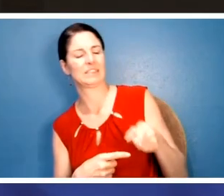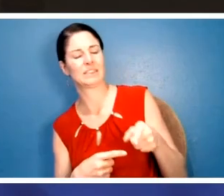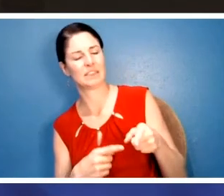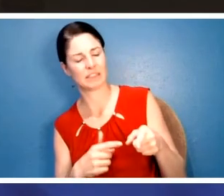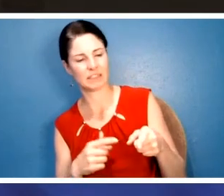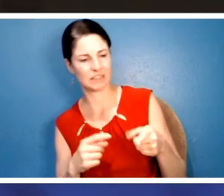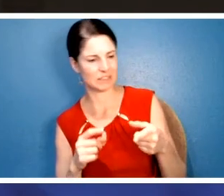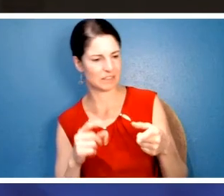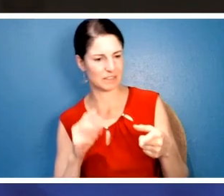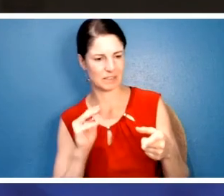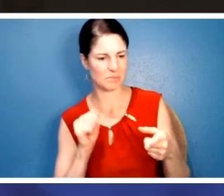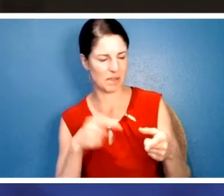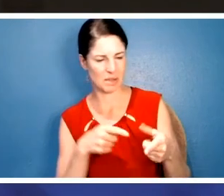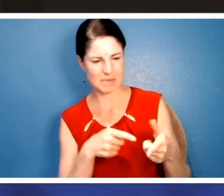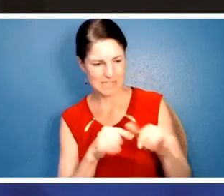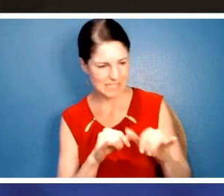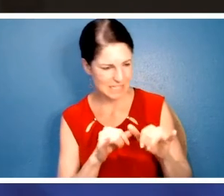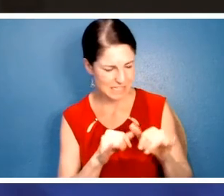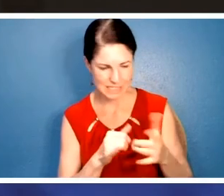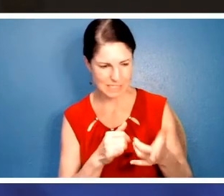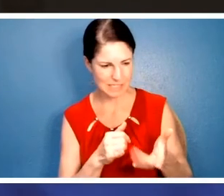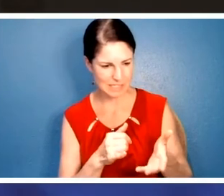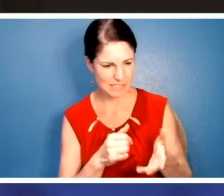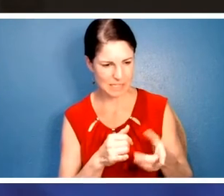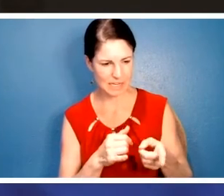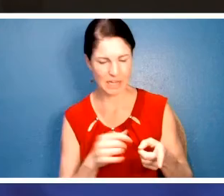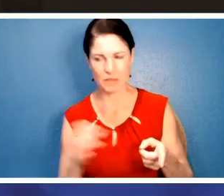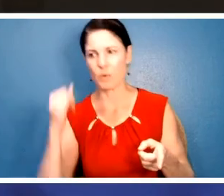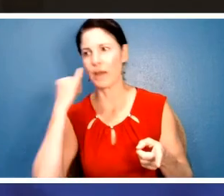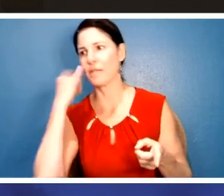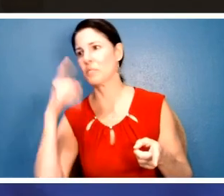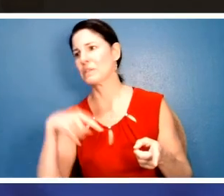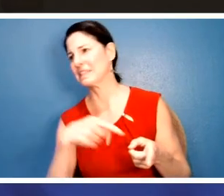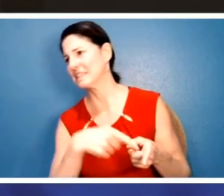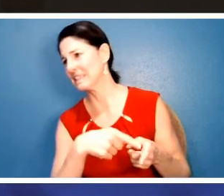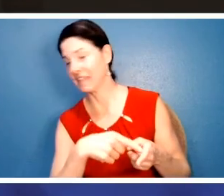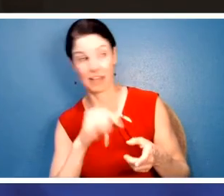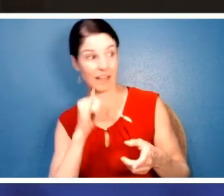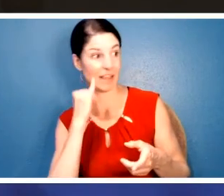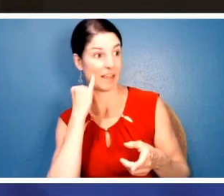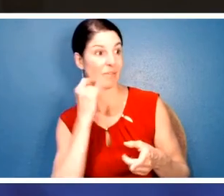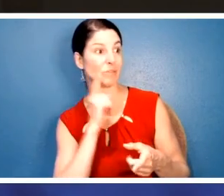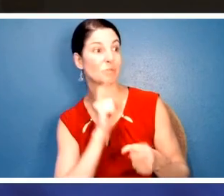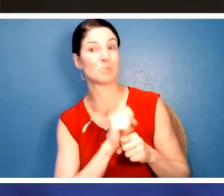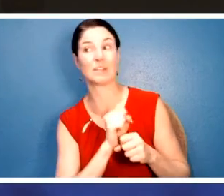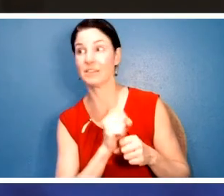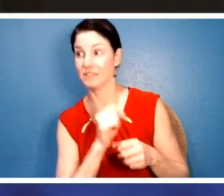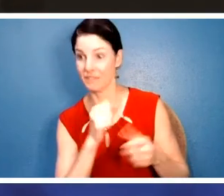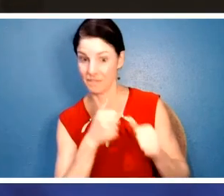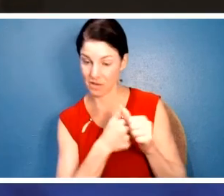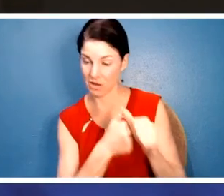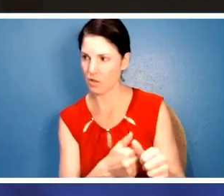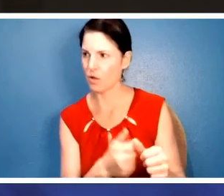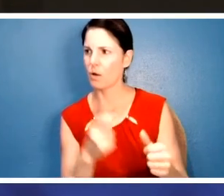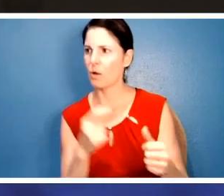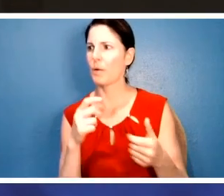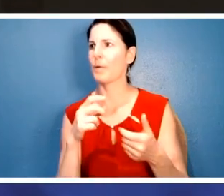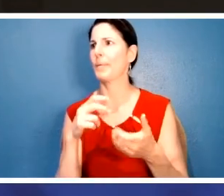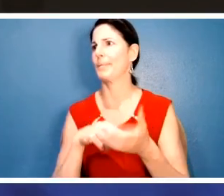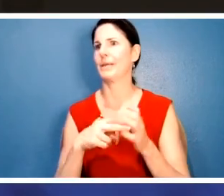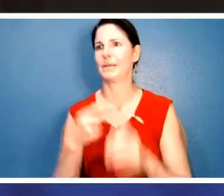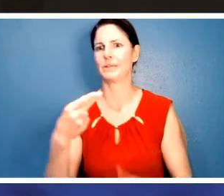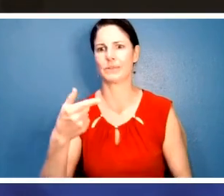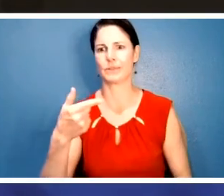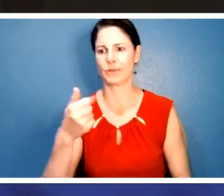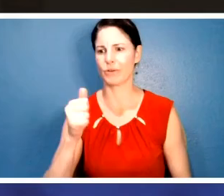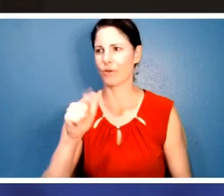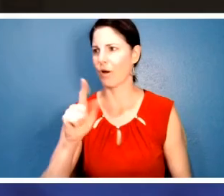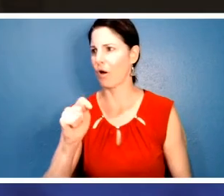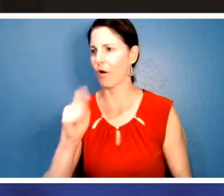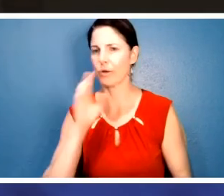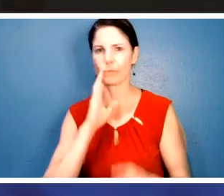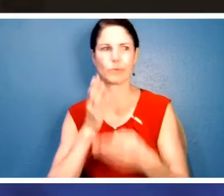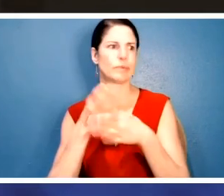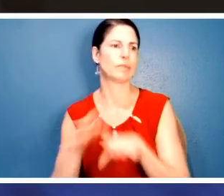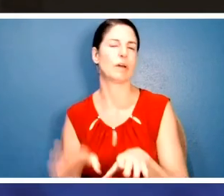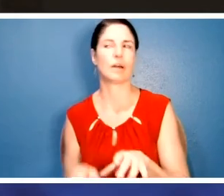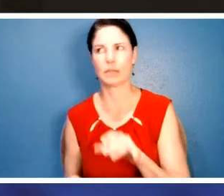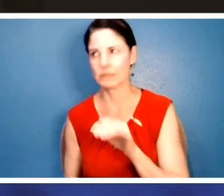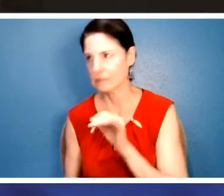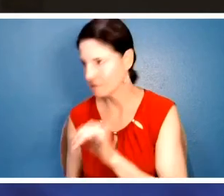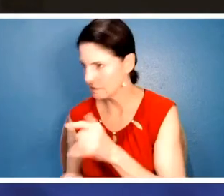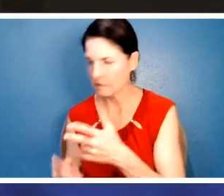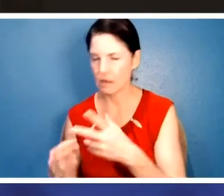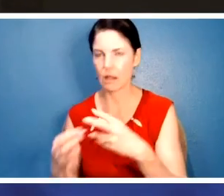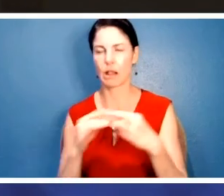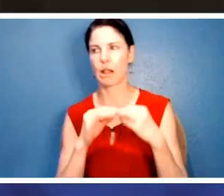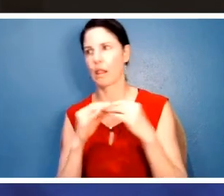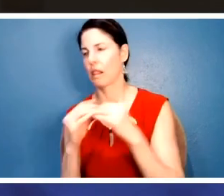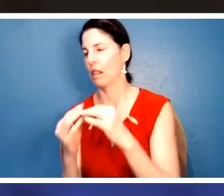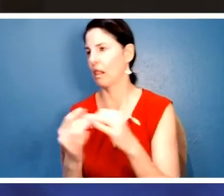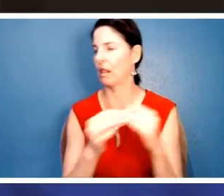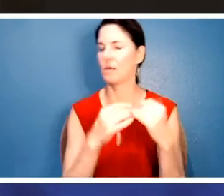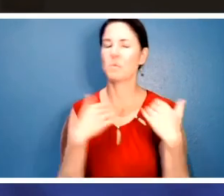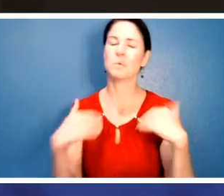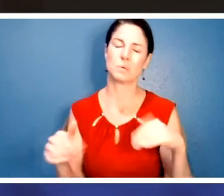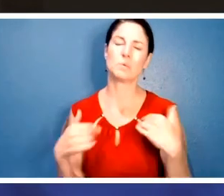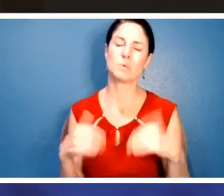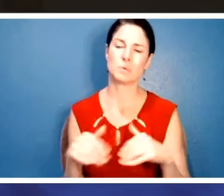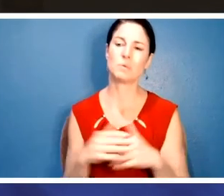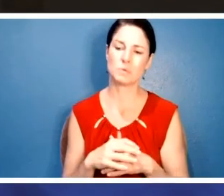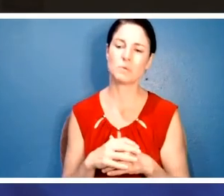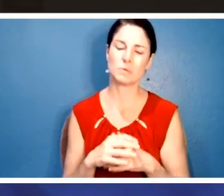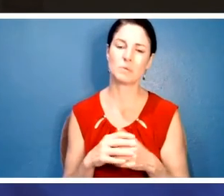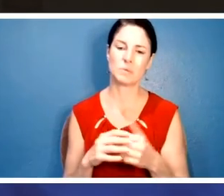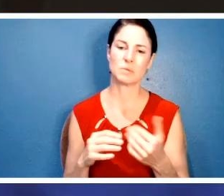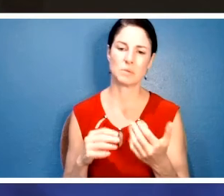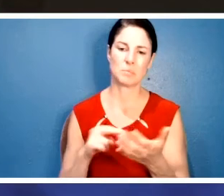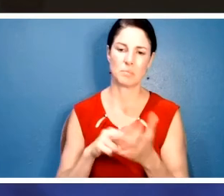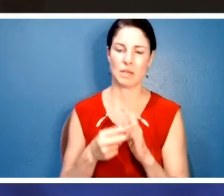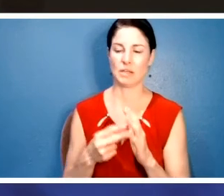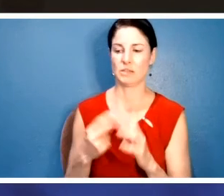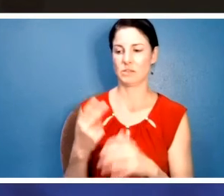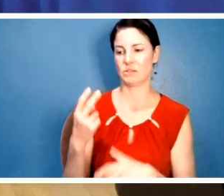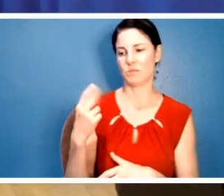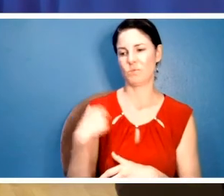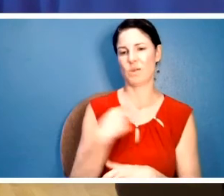SacGov: Preliminary maps and then you know someone would point out well the you know that that means you can have to split up you know golf or something and that's why you know it's that's why the priorities are the way they are at least that's what I assume is the reason.